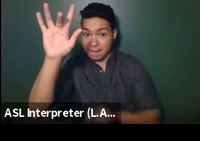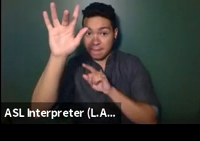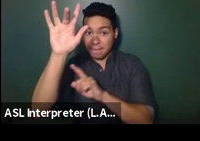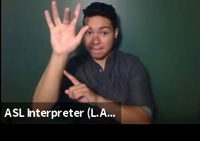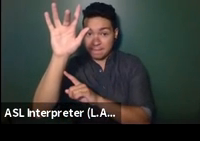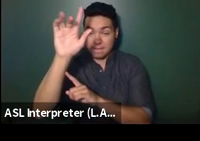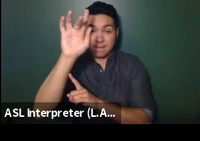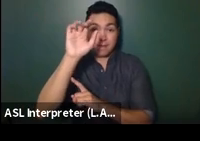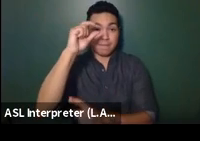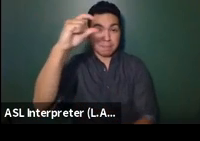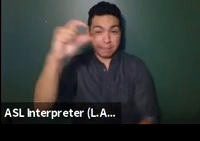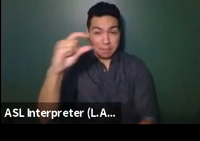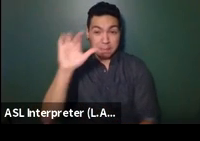ESD 189 - Amy Colburn: The four little squares and go to the App Center.